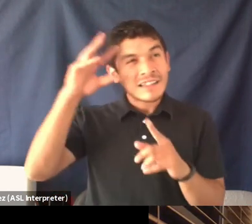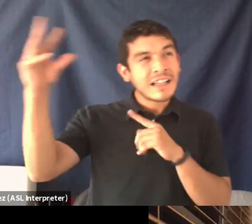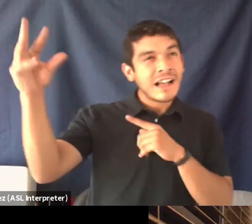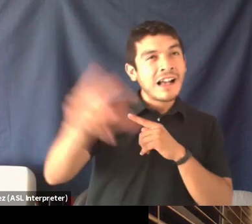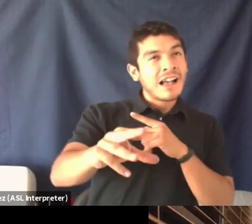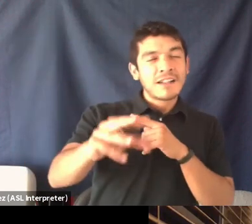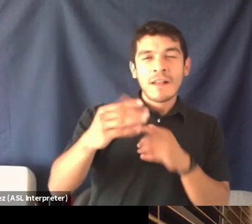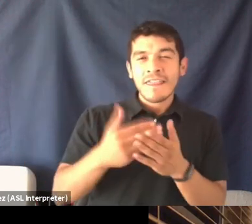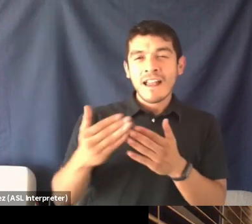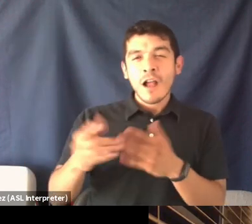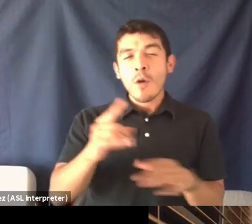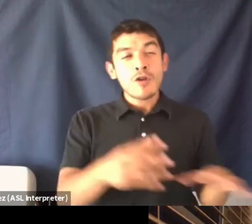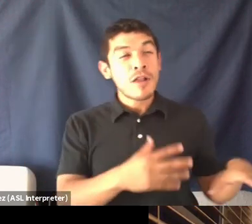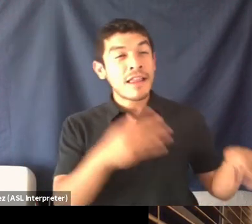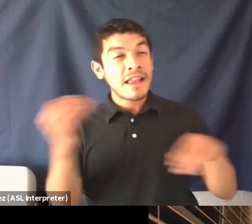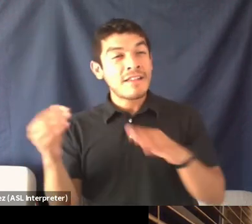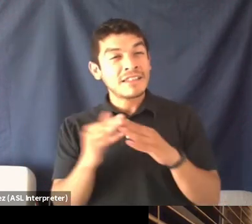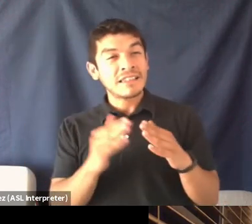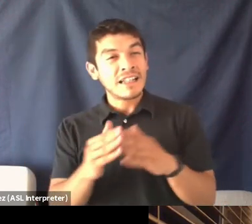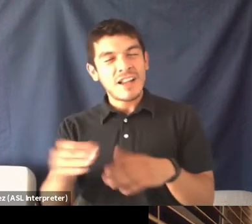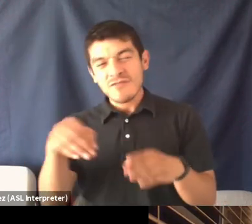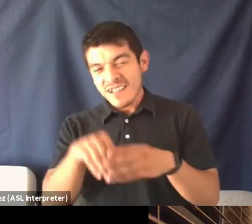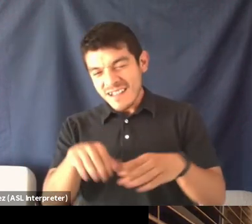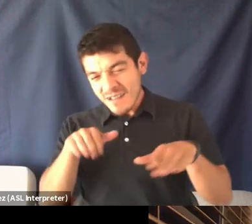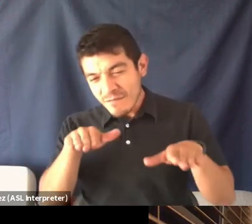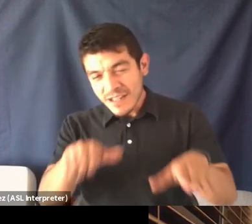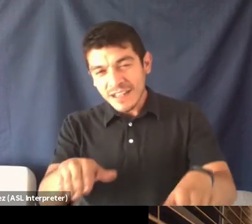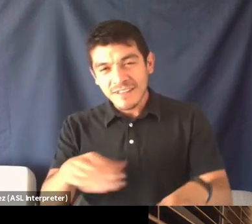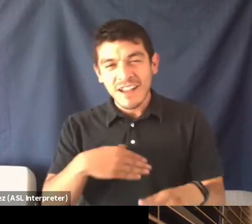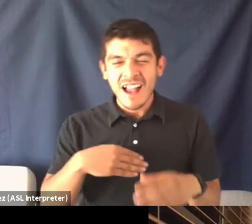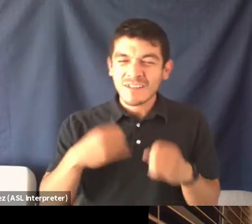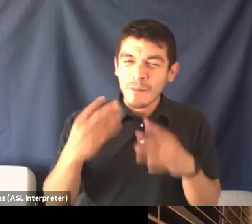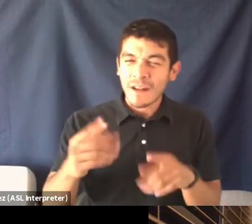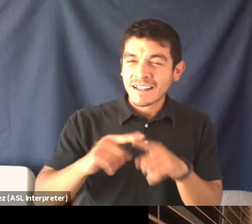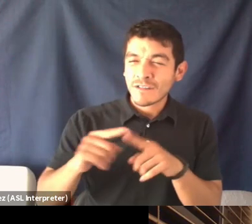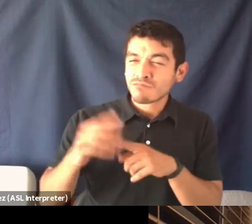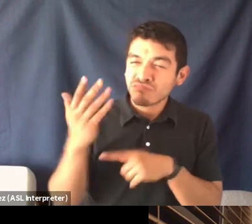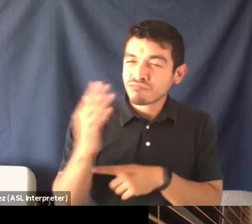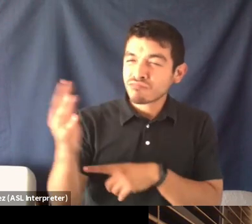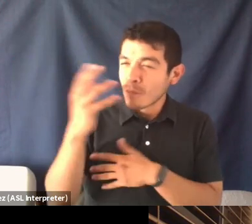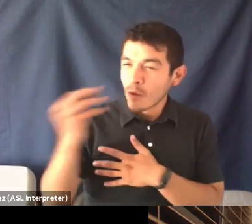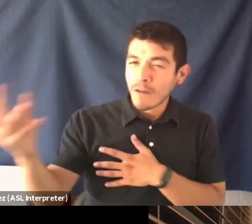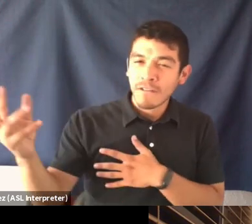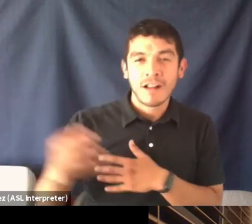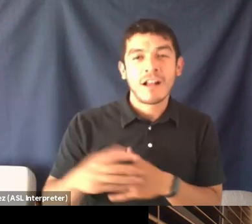where you leave the city and you're in this beach front, this endless kind of paradise. And I feel like growing up in Florida,